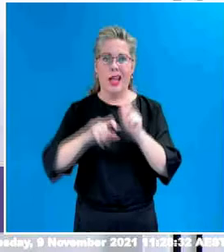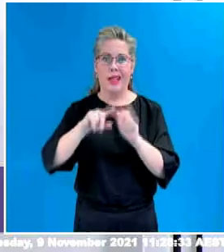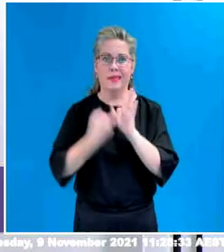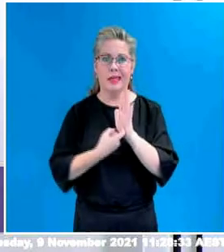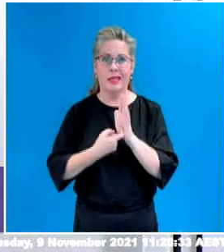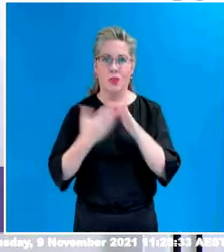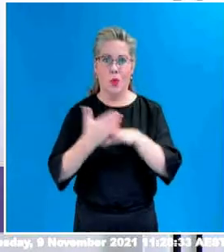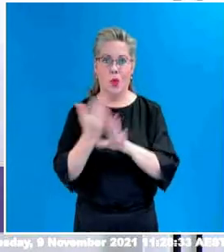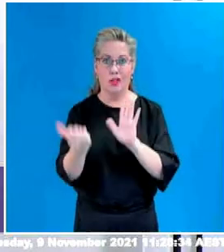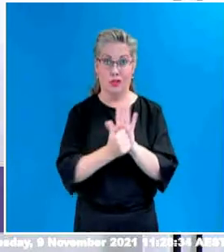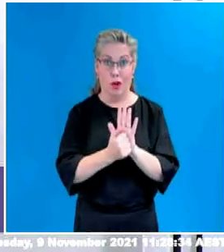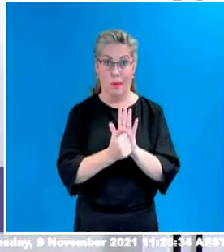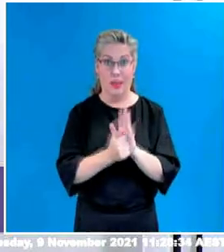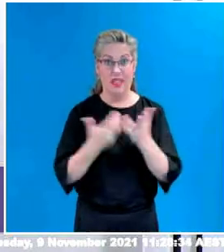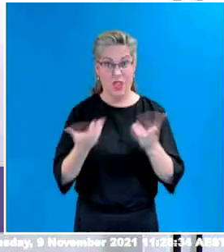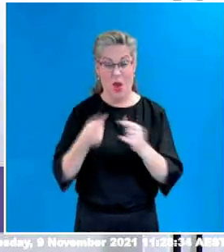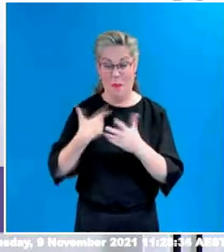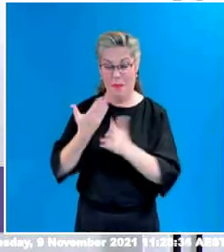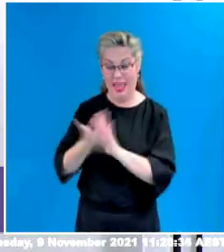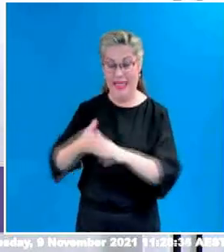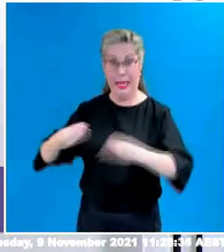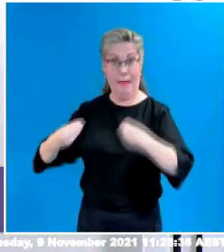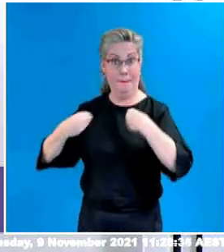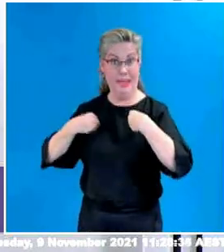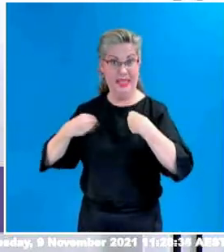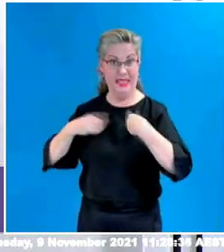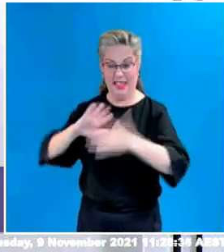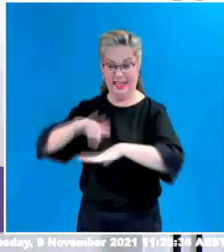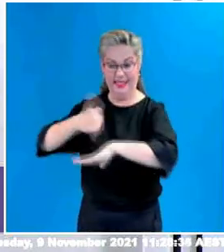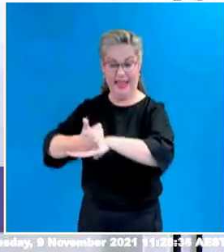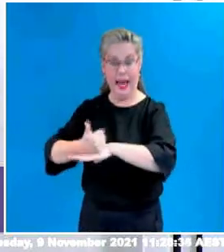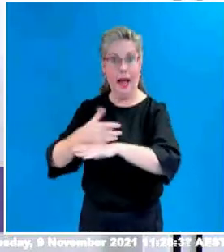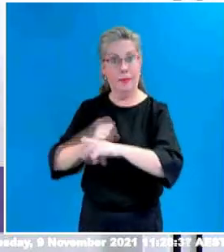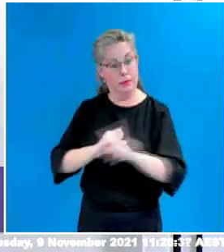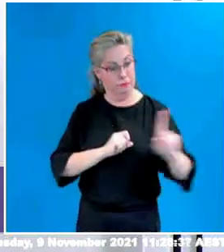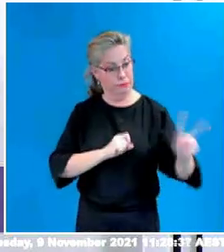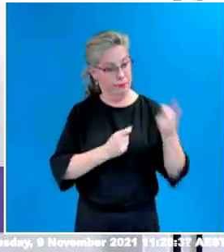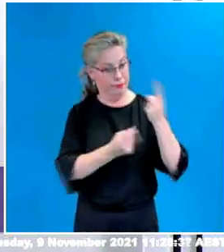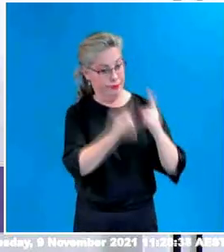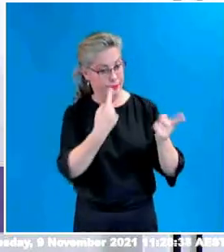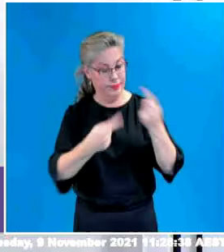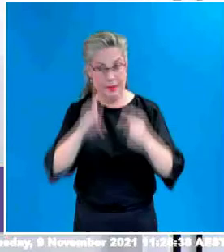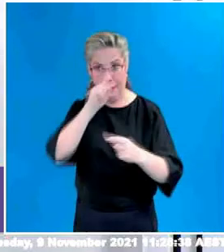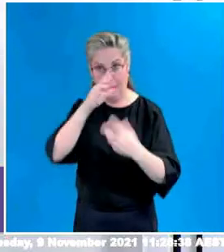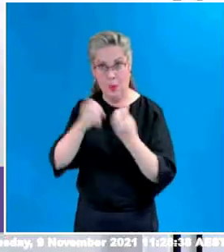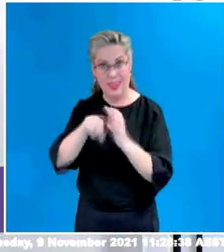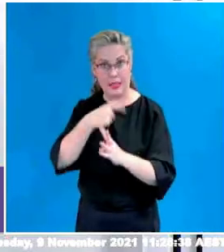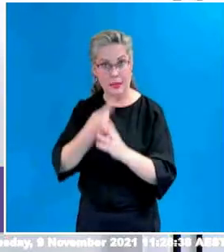There is a range of arrangements around how those settings operate,